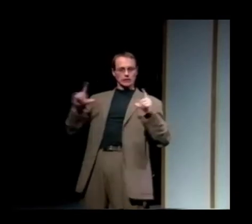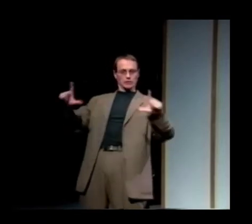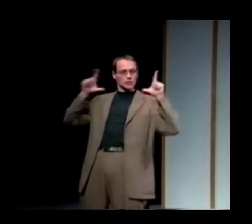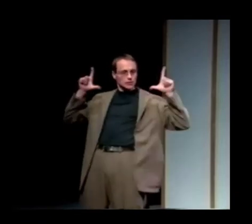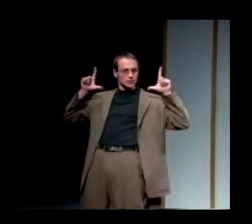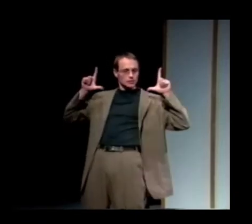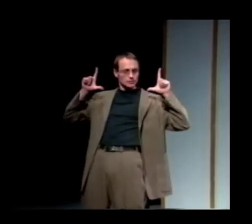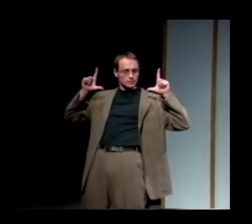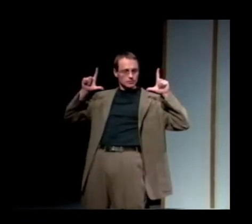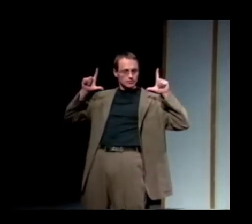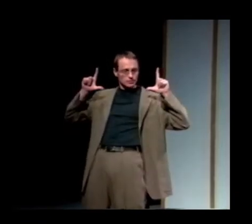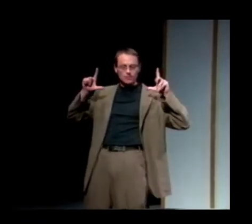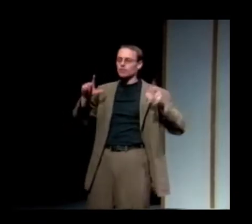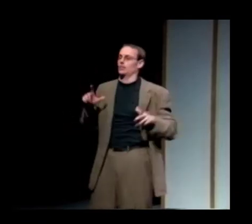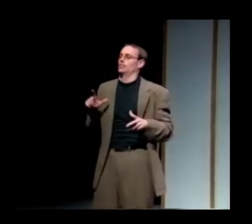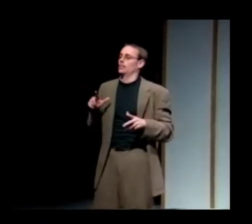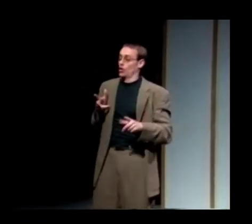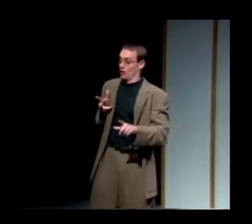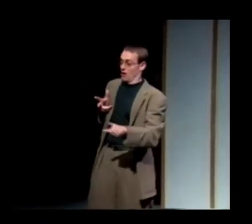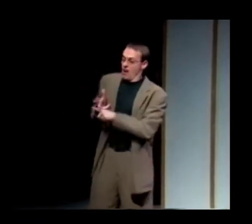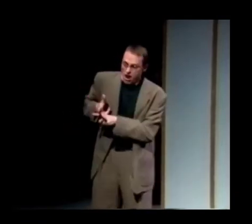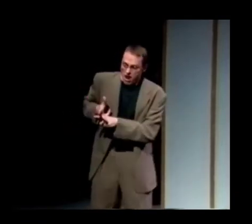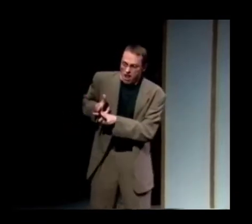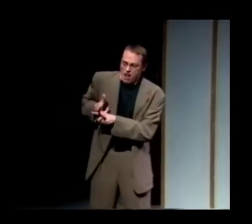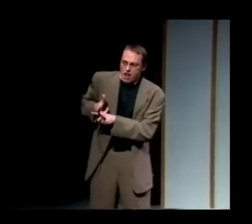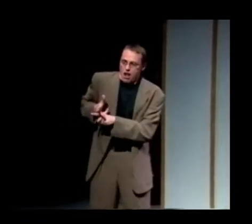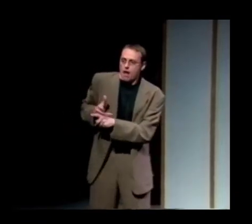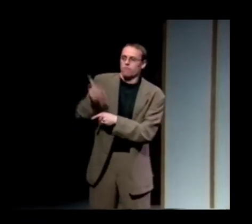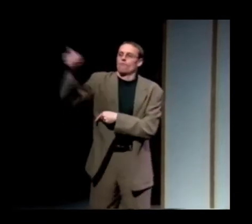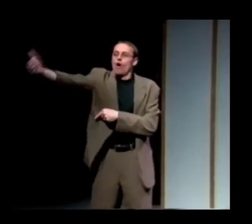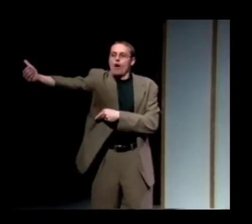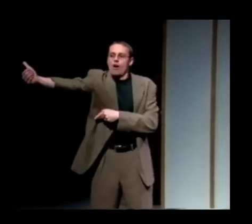HERE'S A CLOSEUP SHOT, OK? SO YOU ZOOM IN FOR THAT.